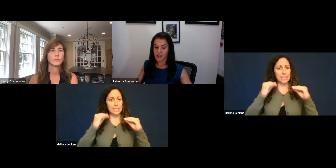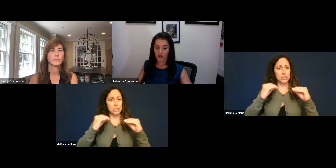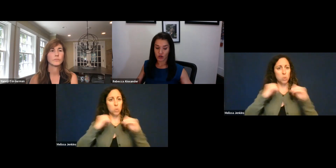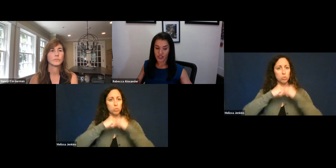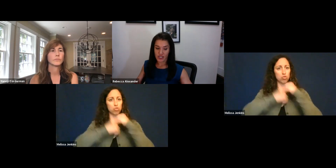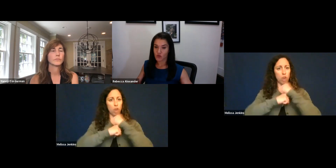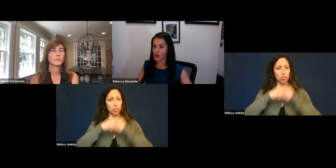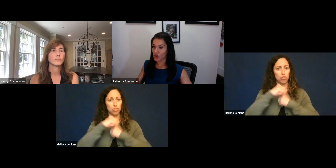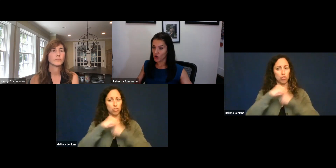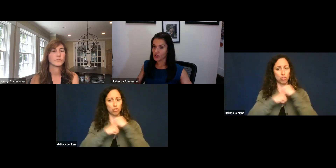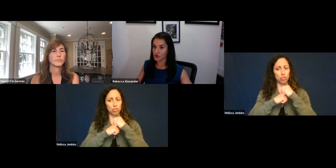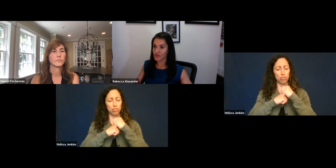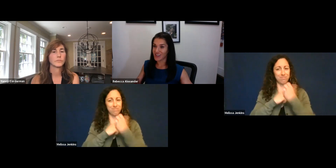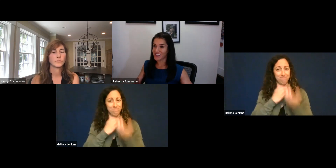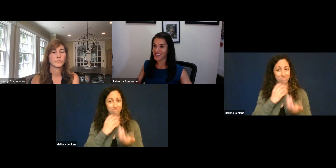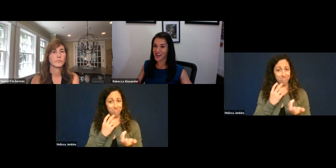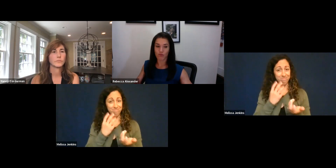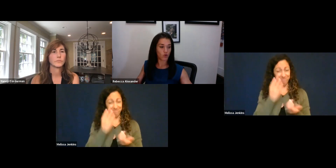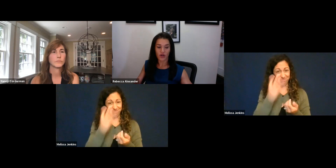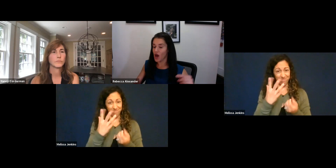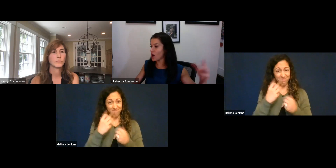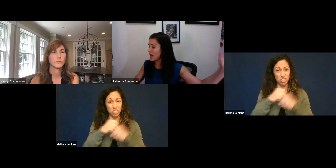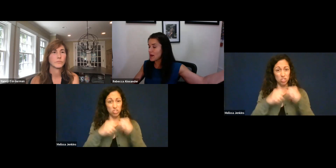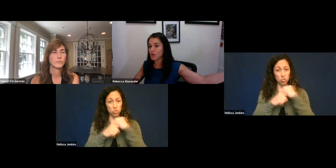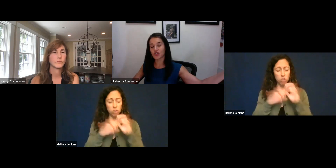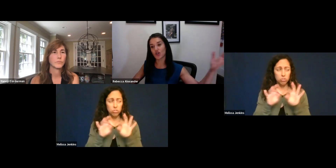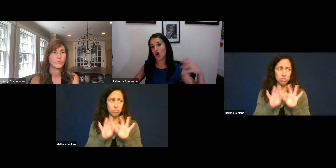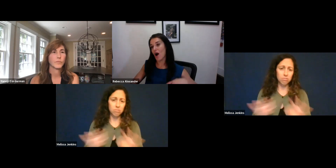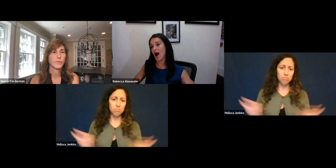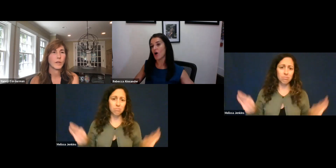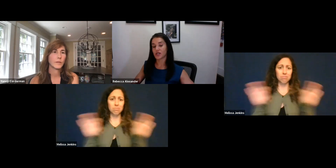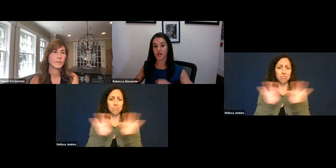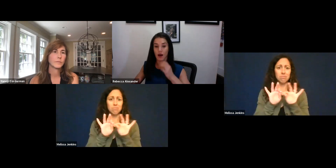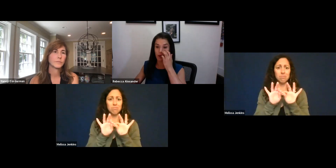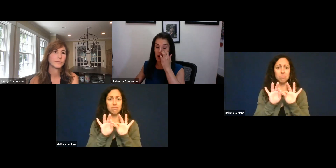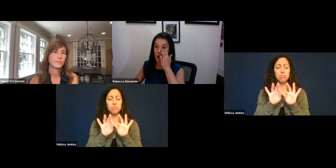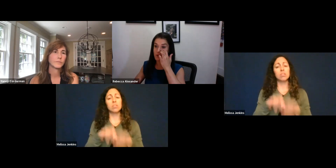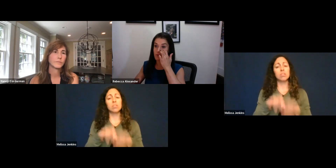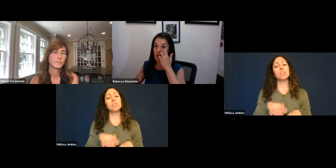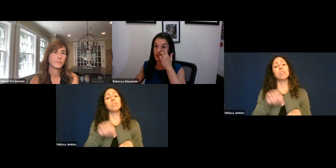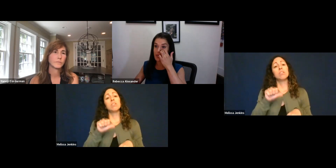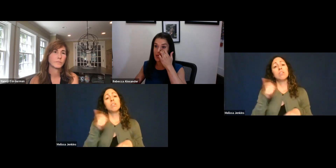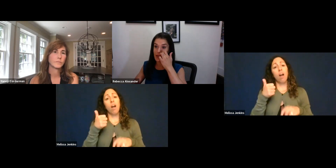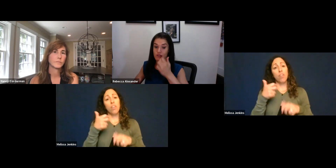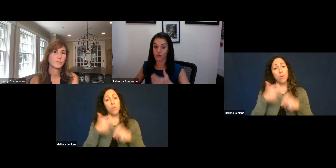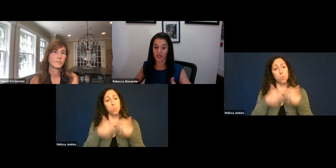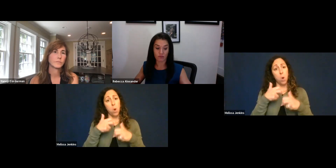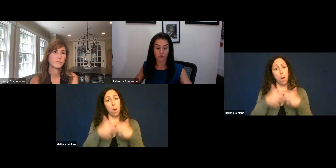The difficulty is, we are also living in a time where we're not able to go out, to come and go as freely as we